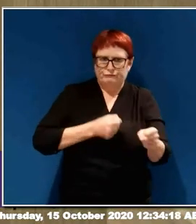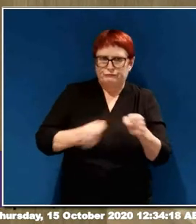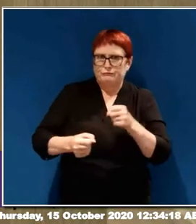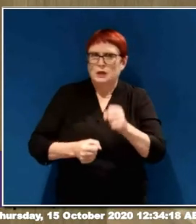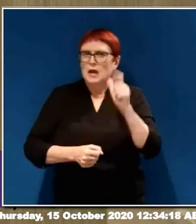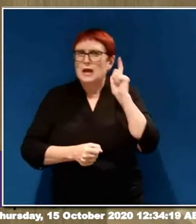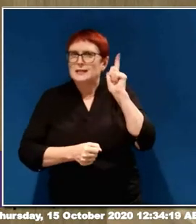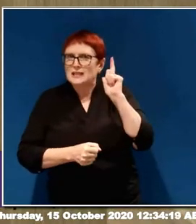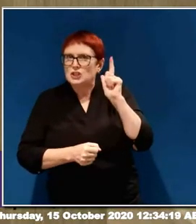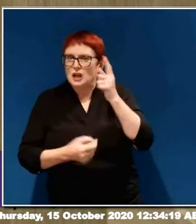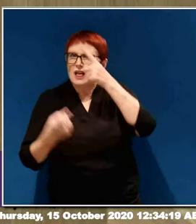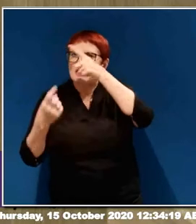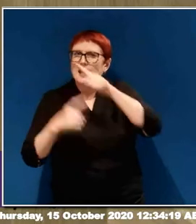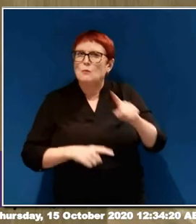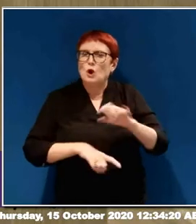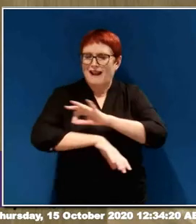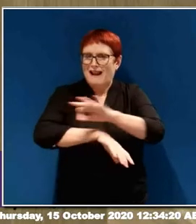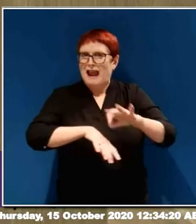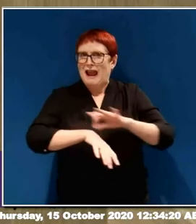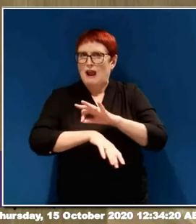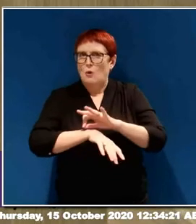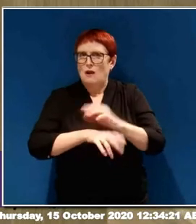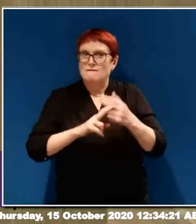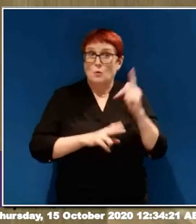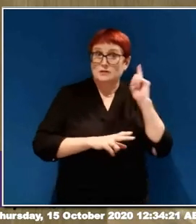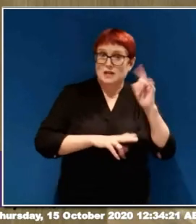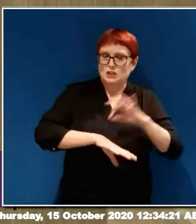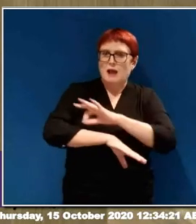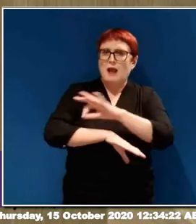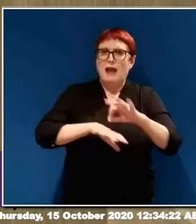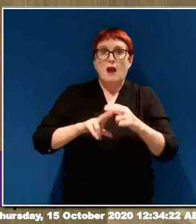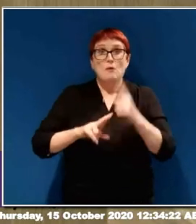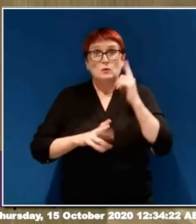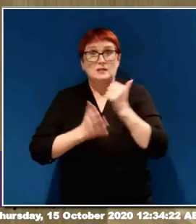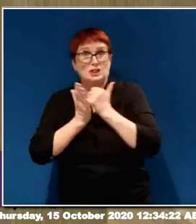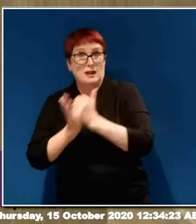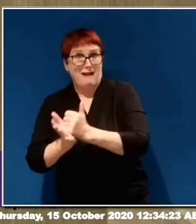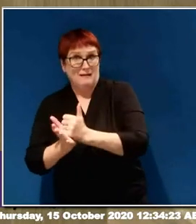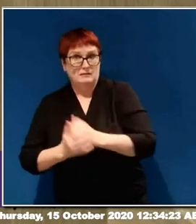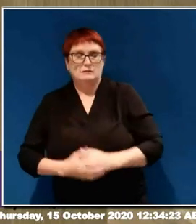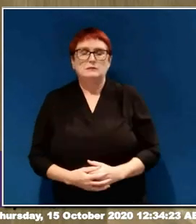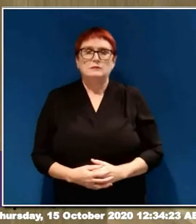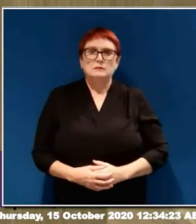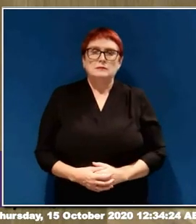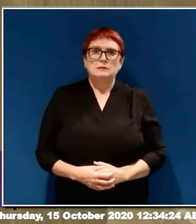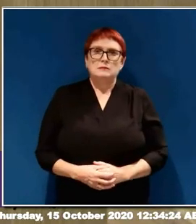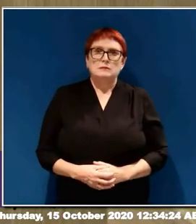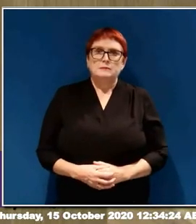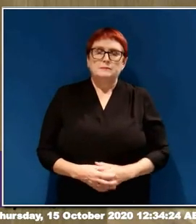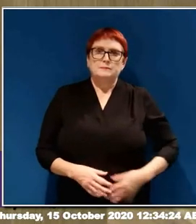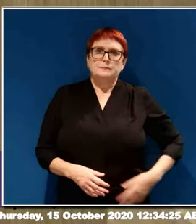Within there, there is also an allocation, a money allocation